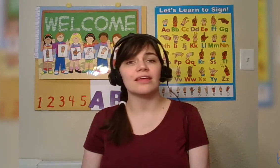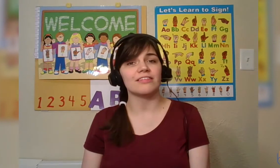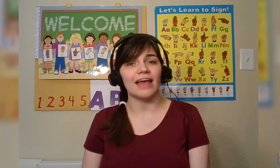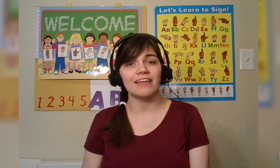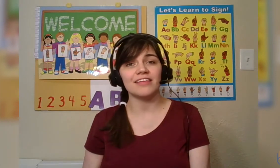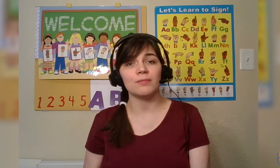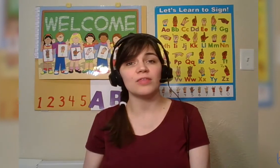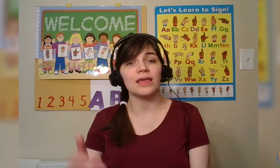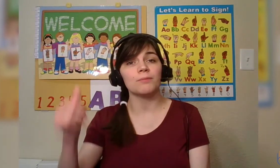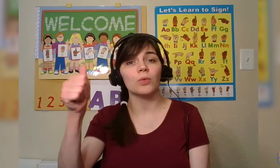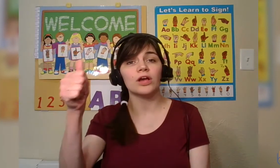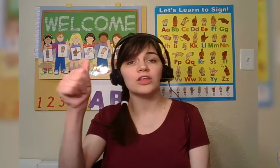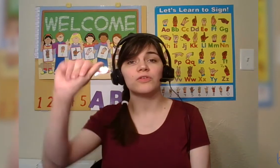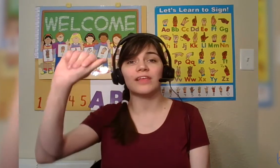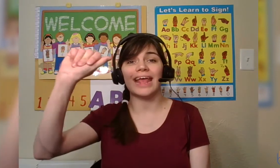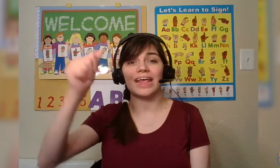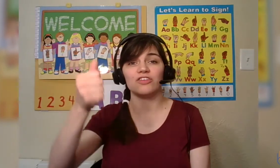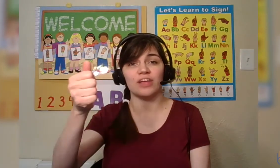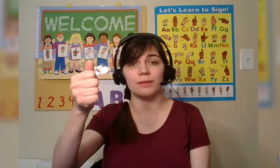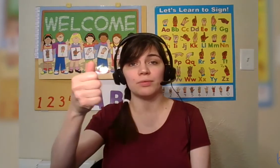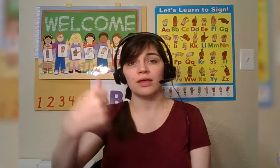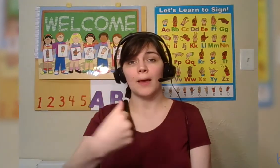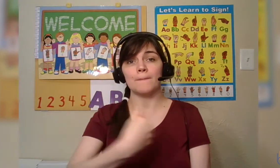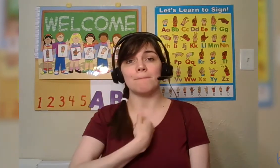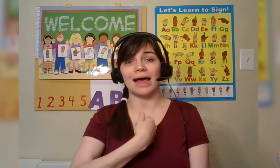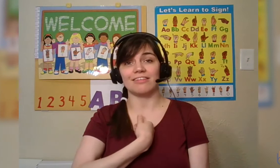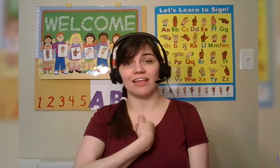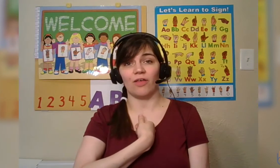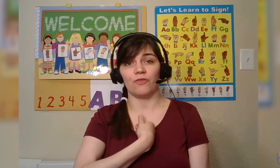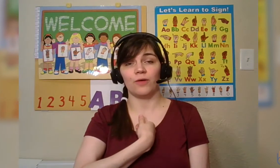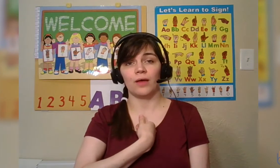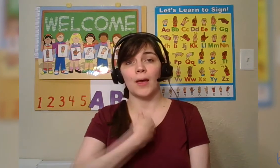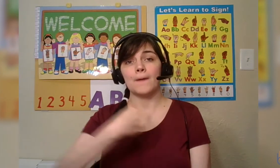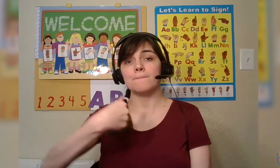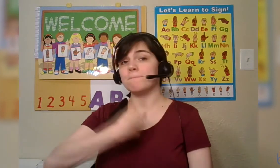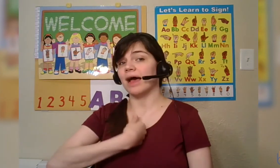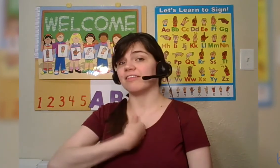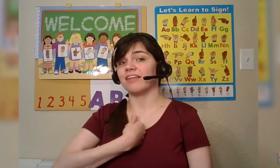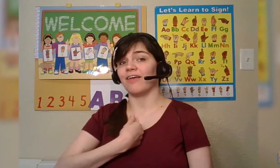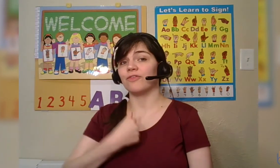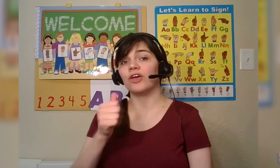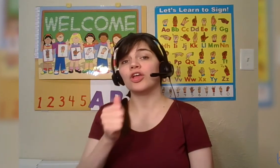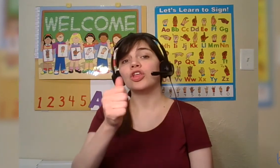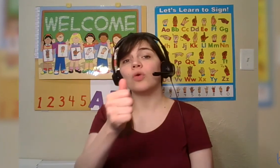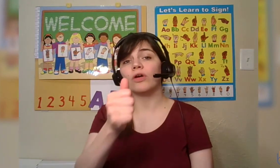exact same thing, but we're gonna use an A-shape. Myself. Myself. Yourself.